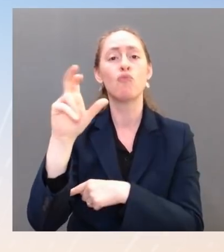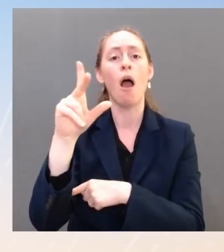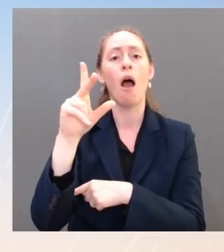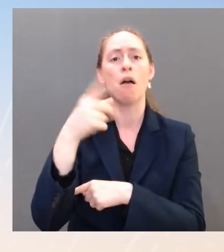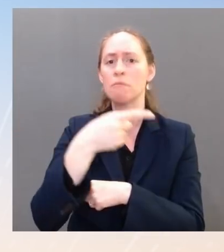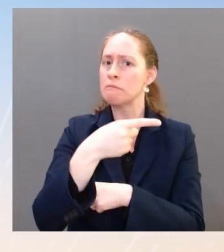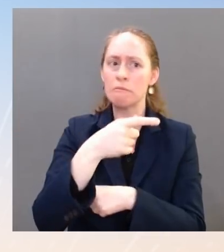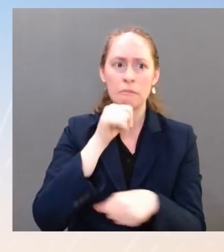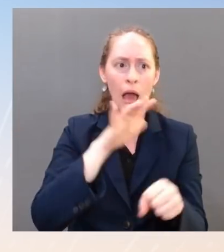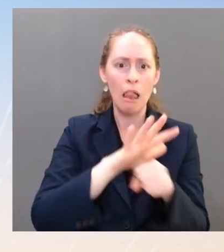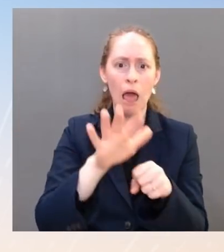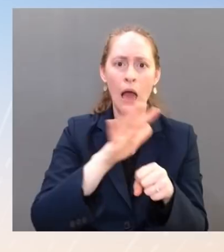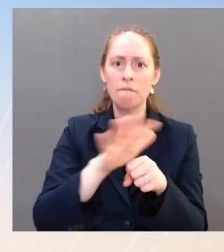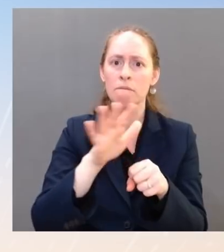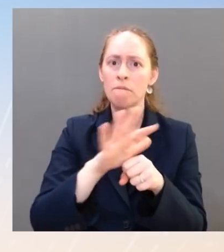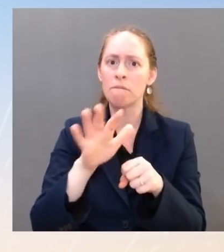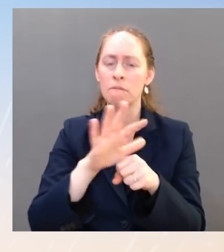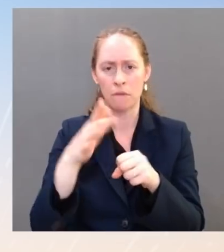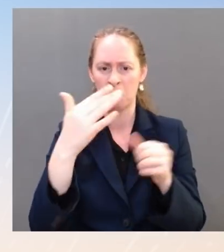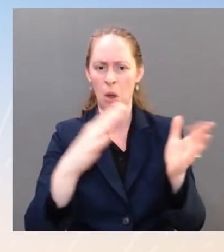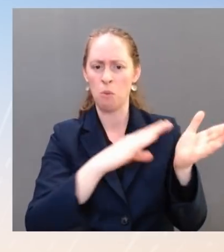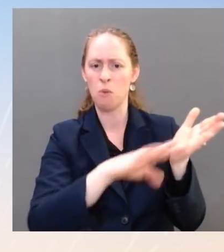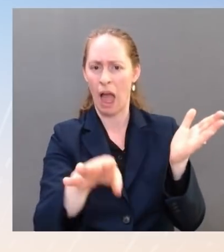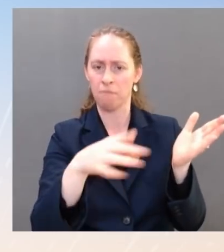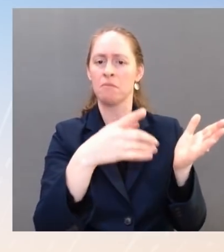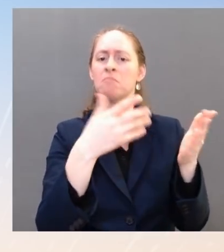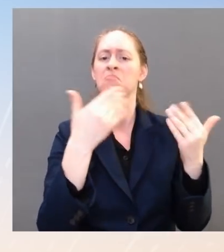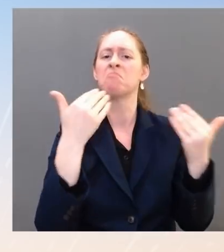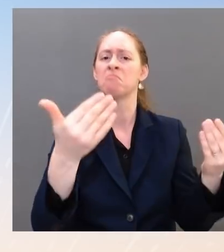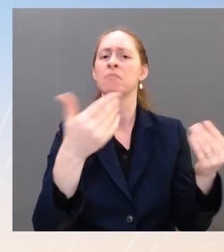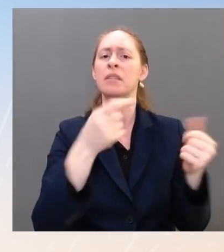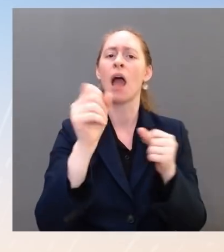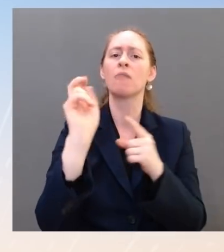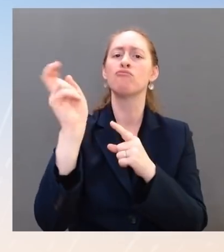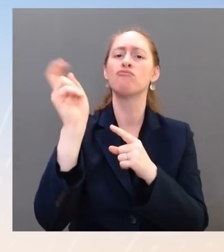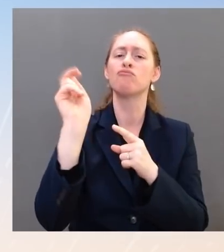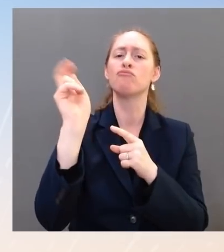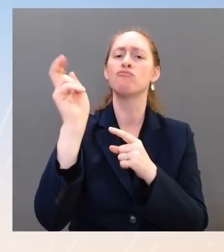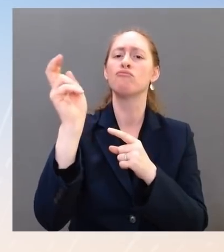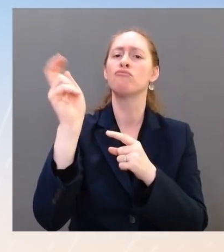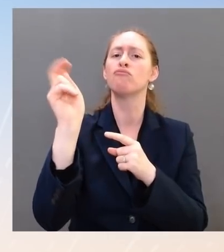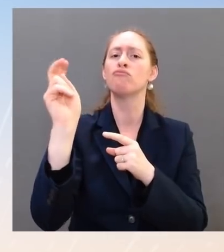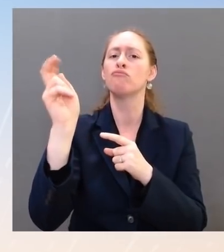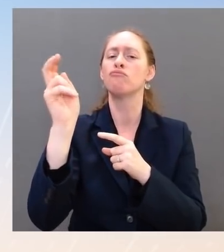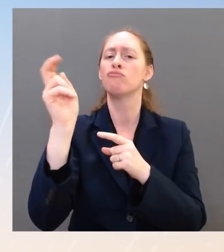Look, the more we see this is principally an issue of production more than goods movement. But any time we see an indication